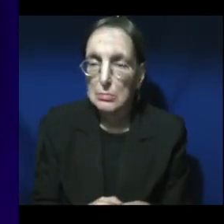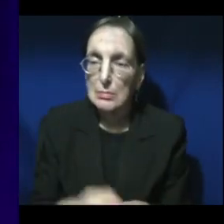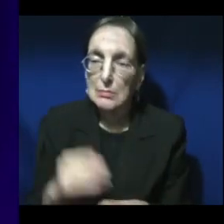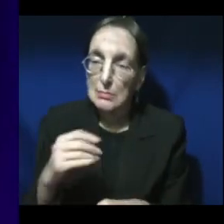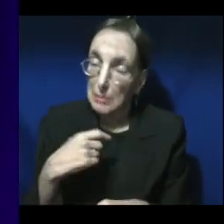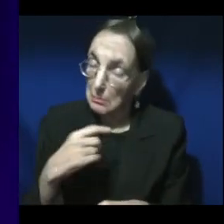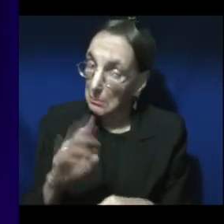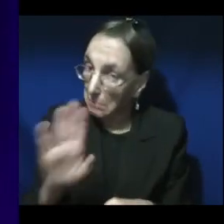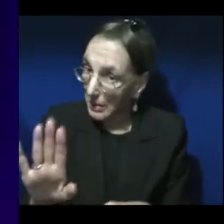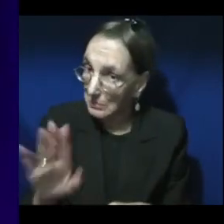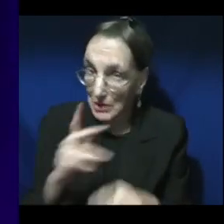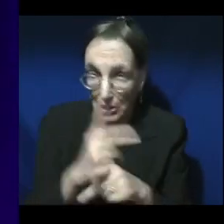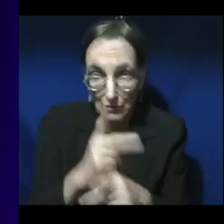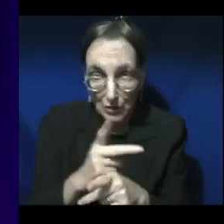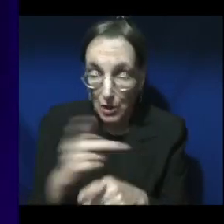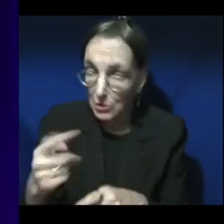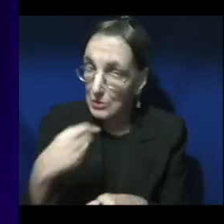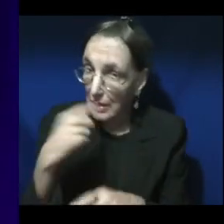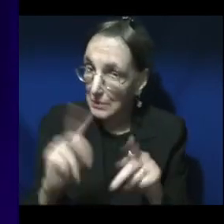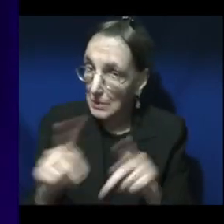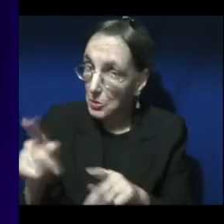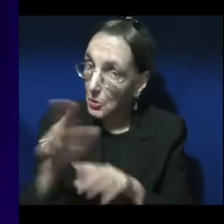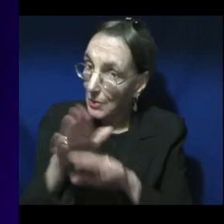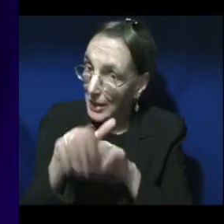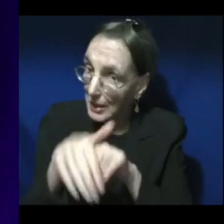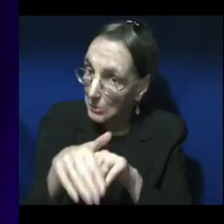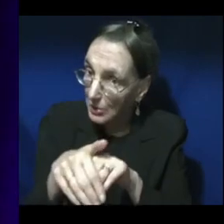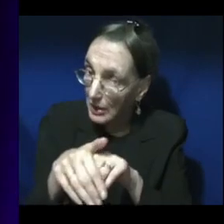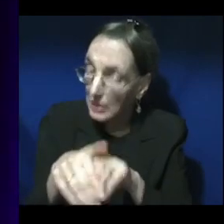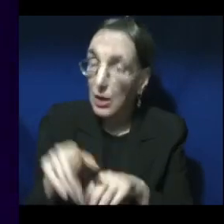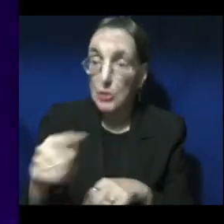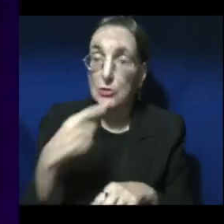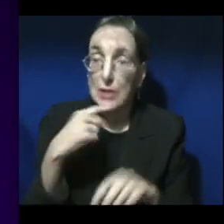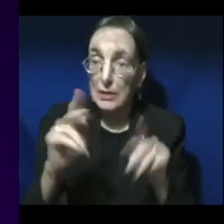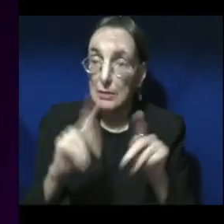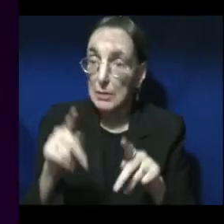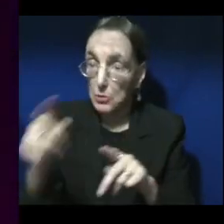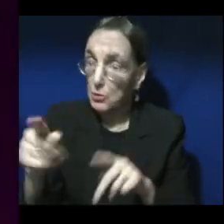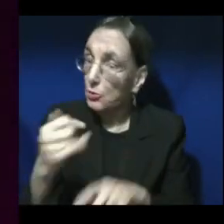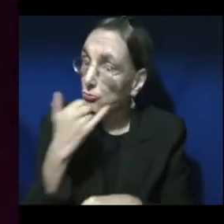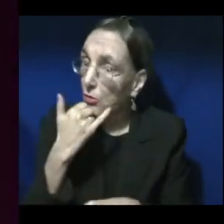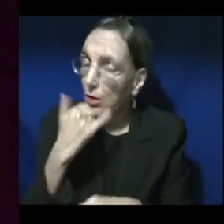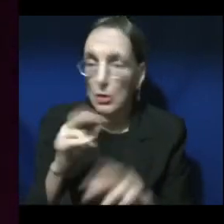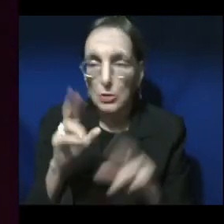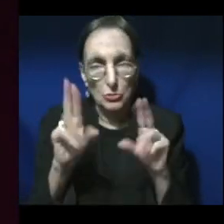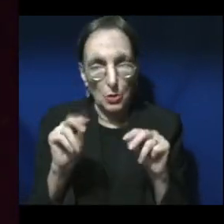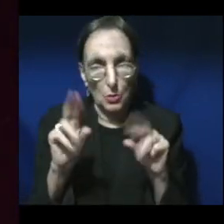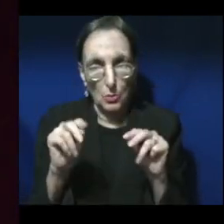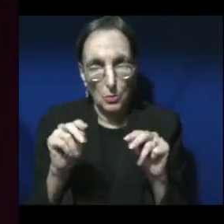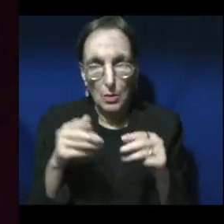they’re wrong? No, because last time I checked, right, at least with my spouse, she doesn’t like